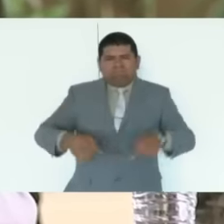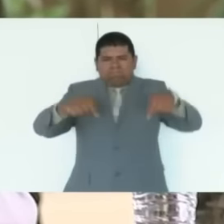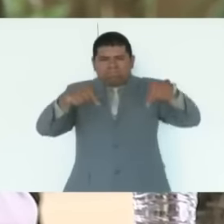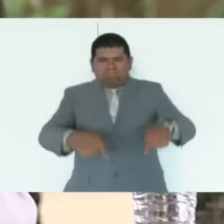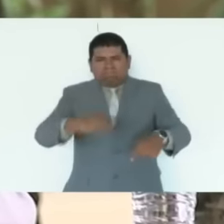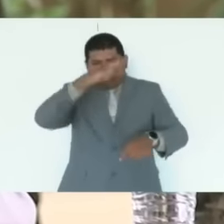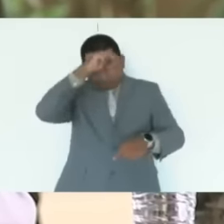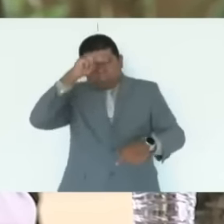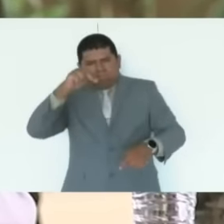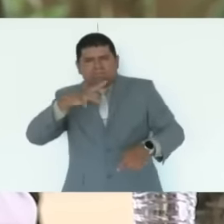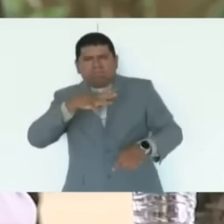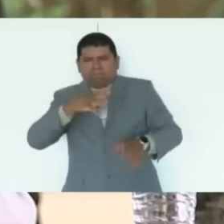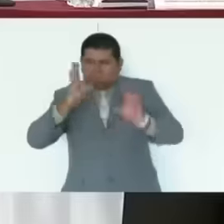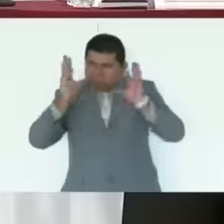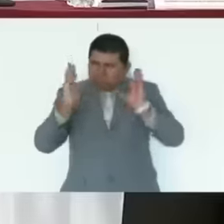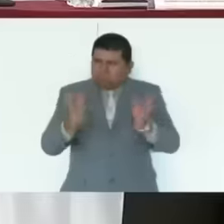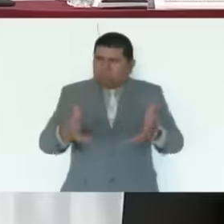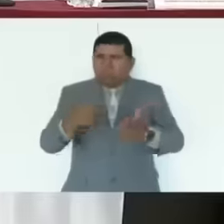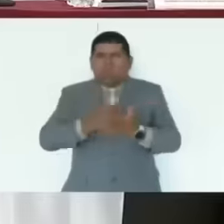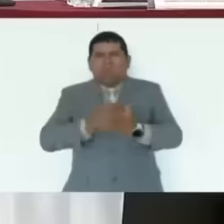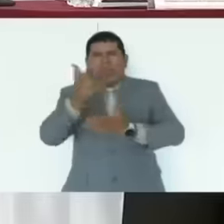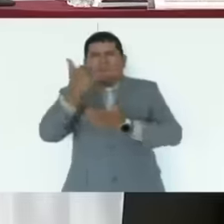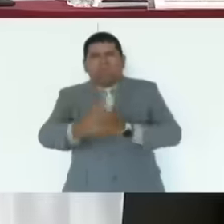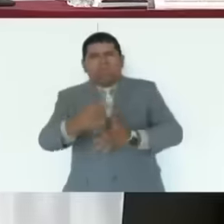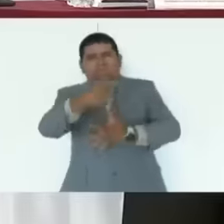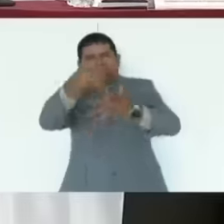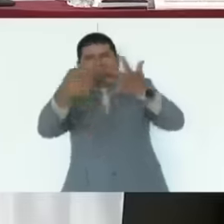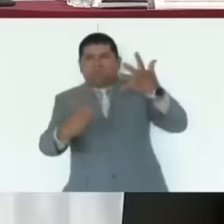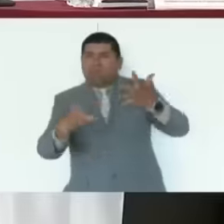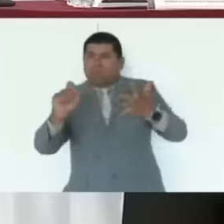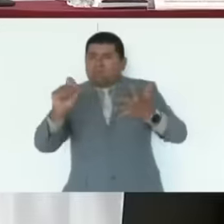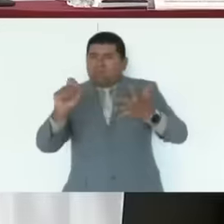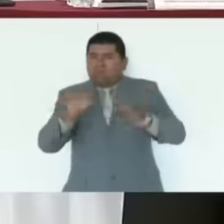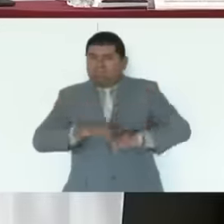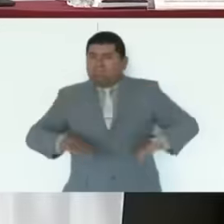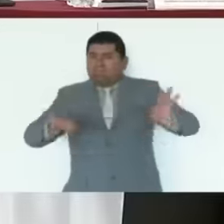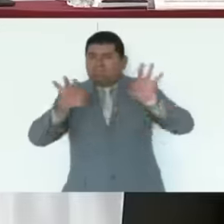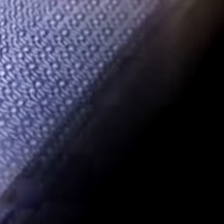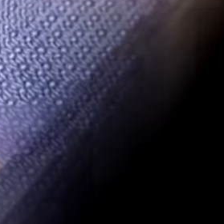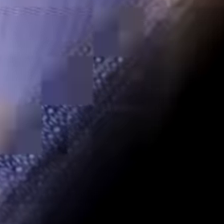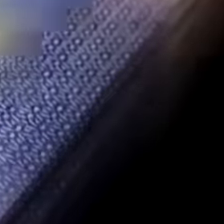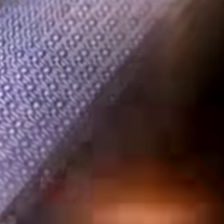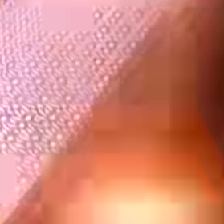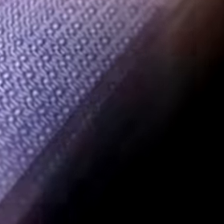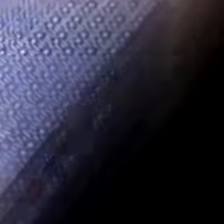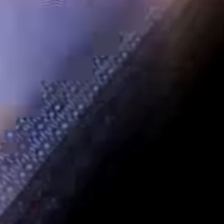has a portfolio of projects that integrates 20 priority works with an investment of 27,000